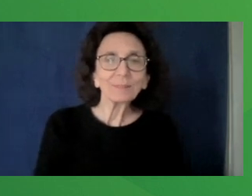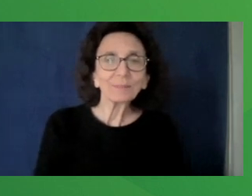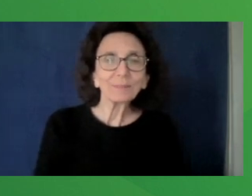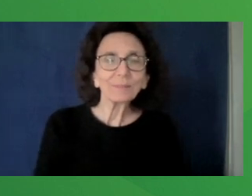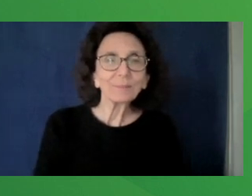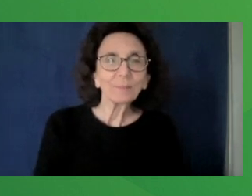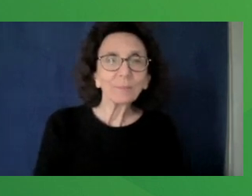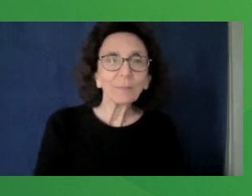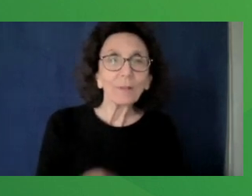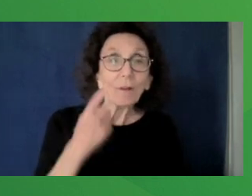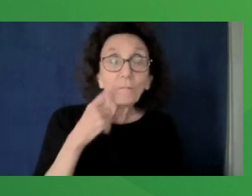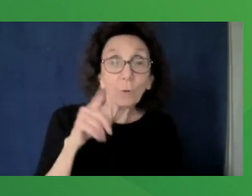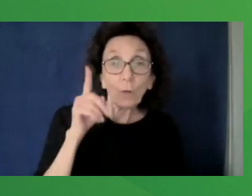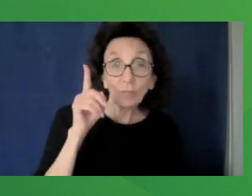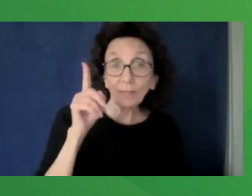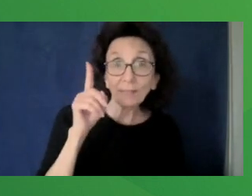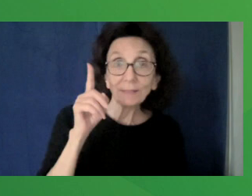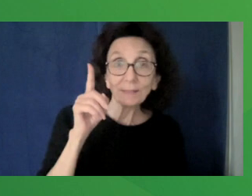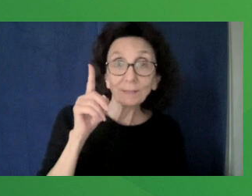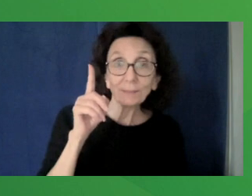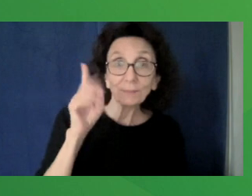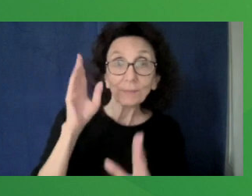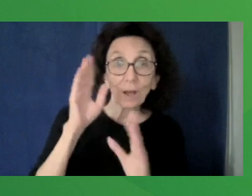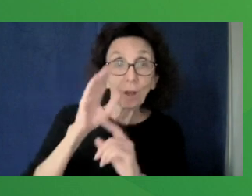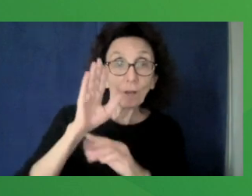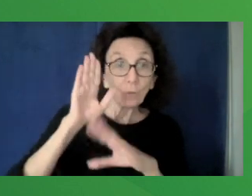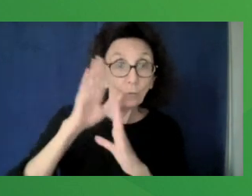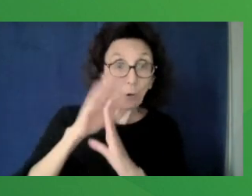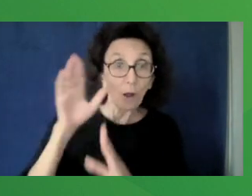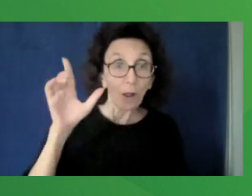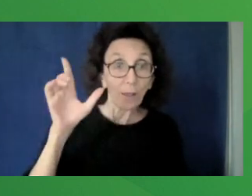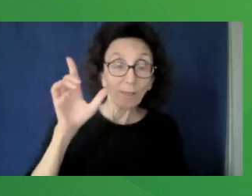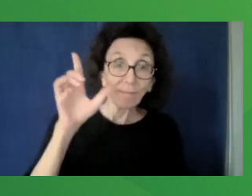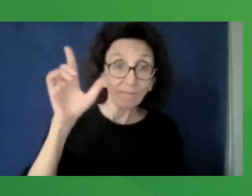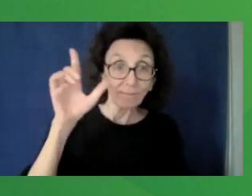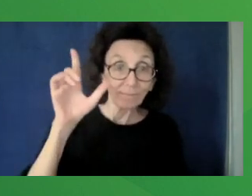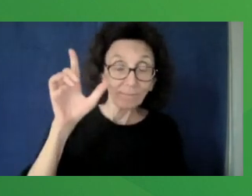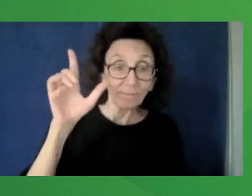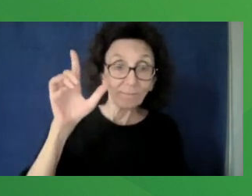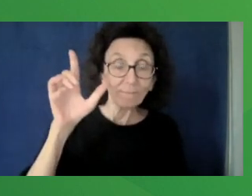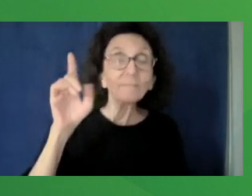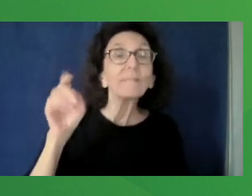For this one, we have on the top left... Well, on the left, sorry. We have save earth life.